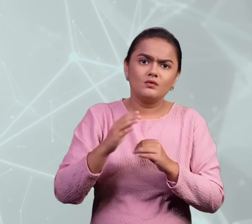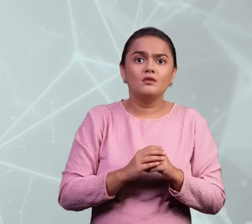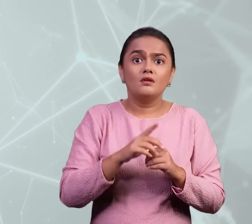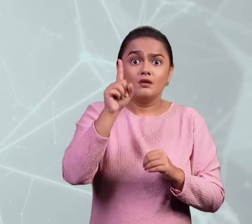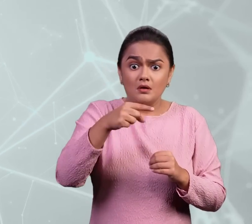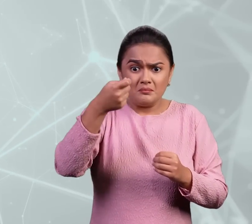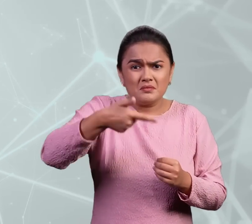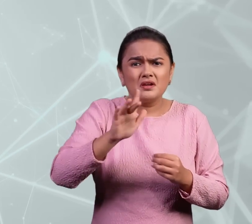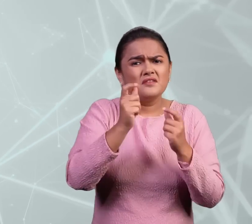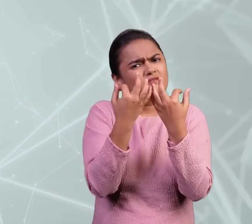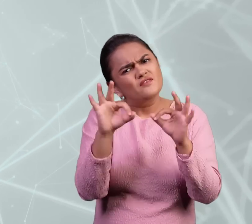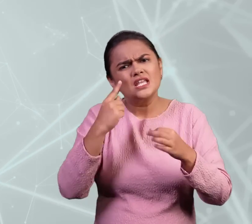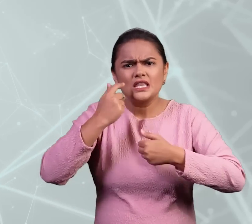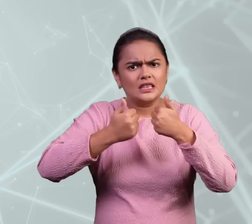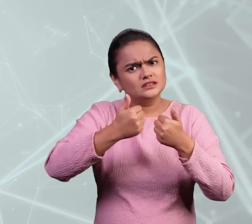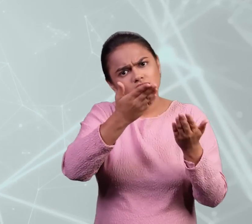The test is free of charge.